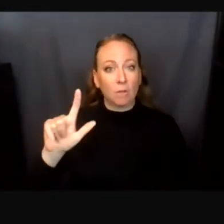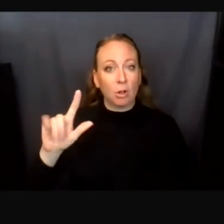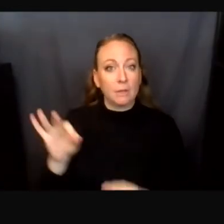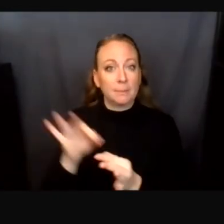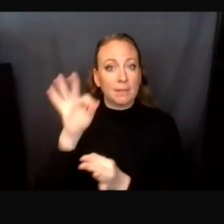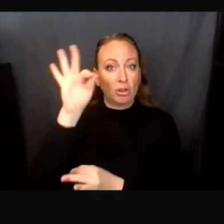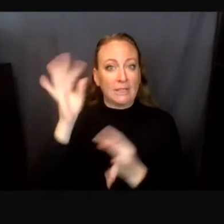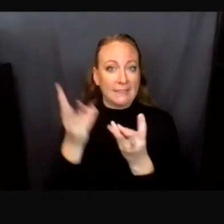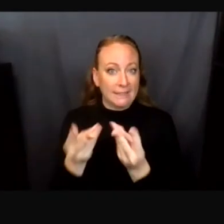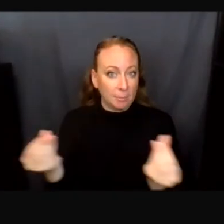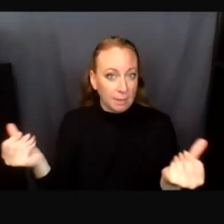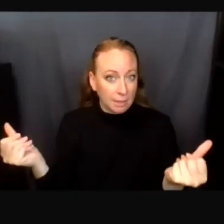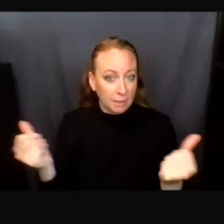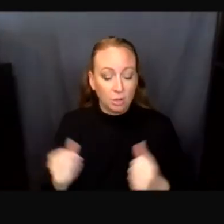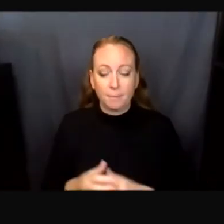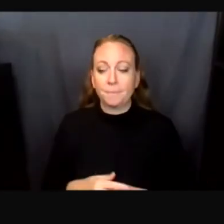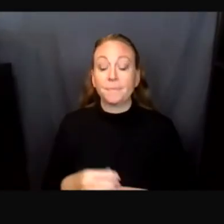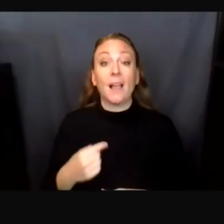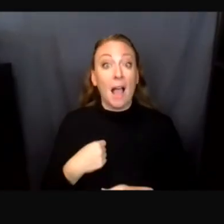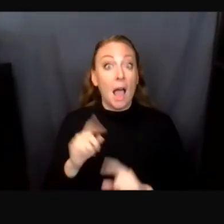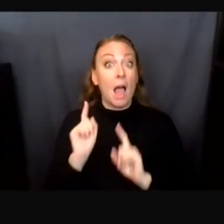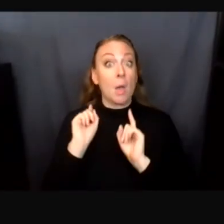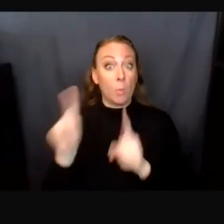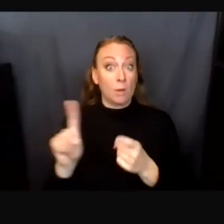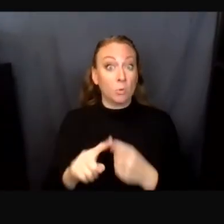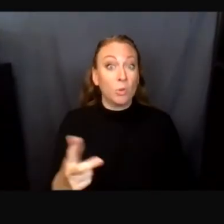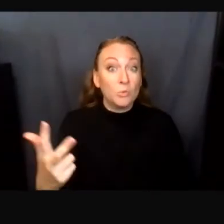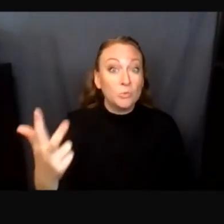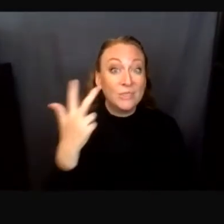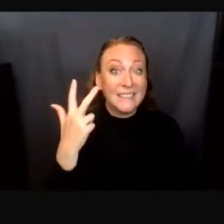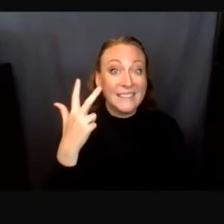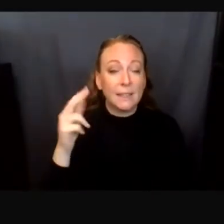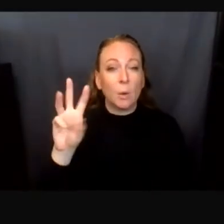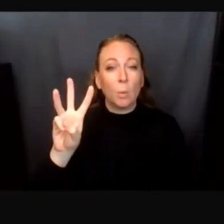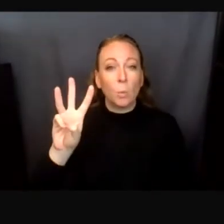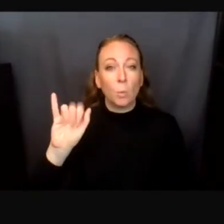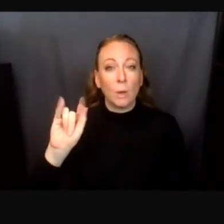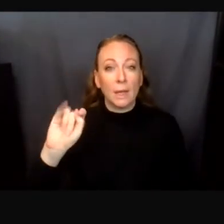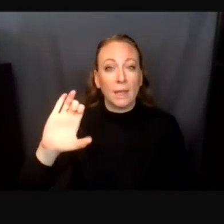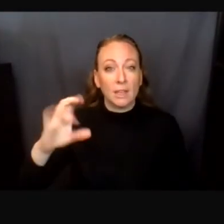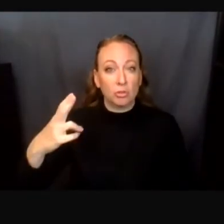I went to three witch doctors and none of the spirits disappeared